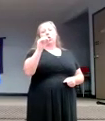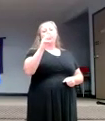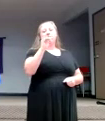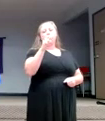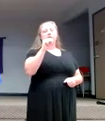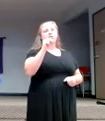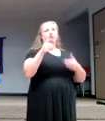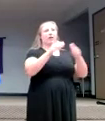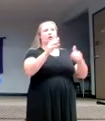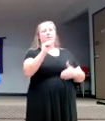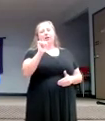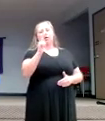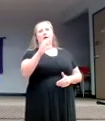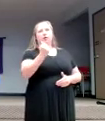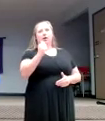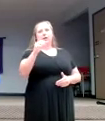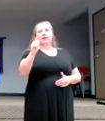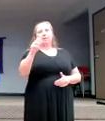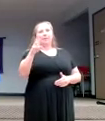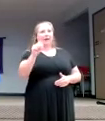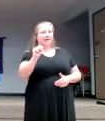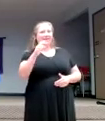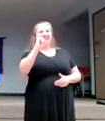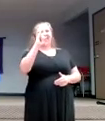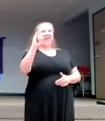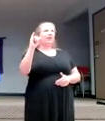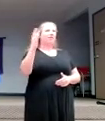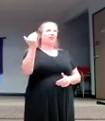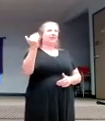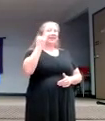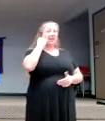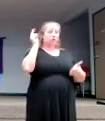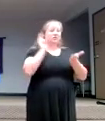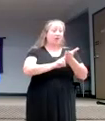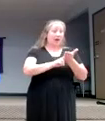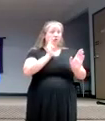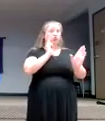between Malaga, Lemon, and I-15. So again, if you sign that opt-in form, that's why you received